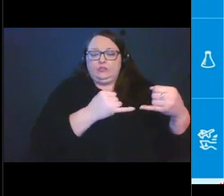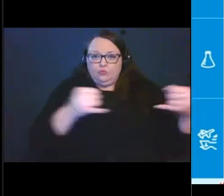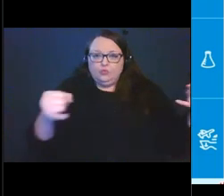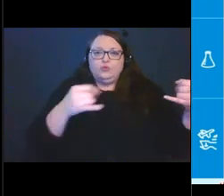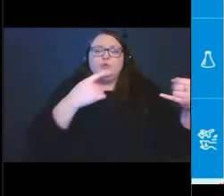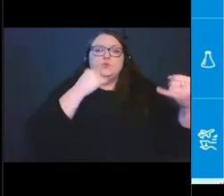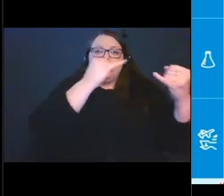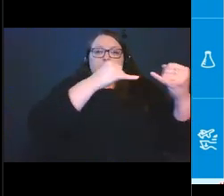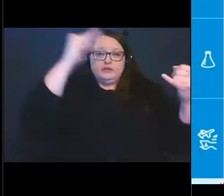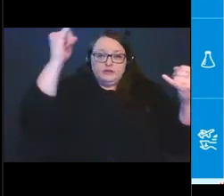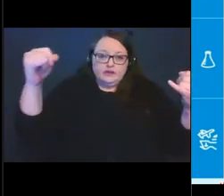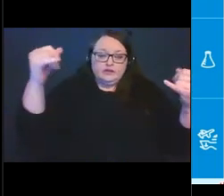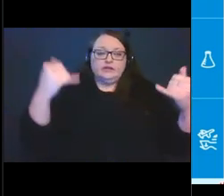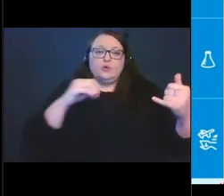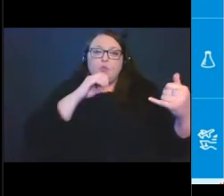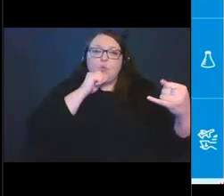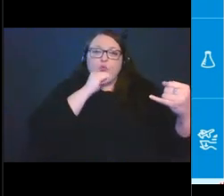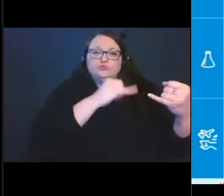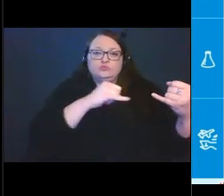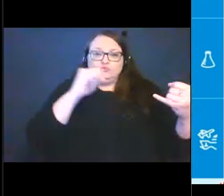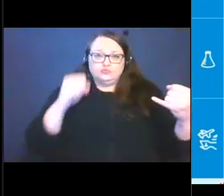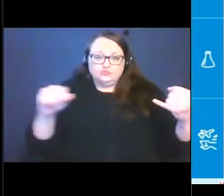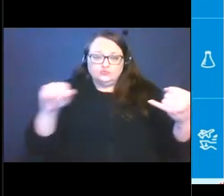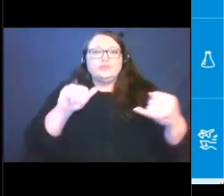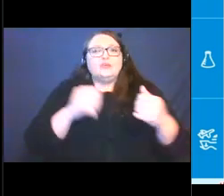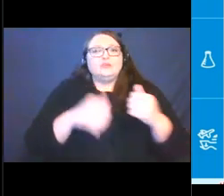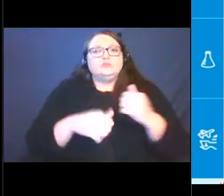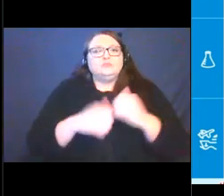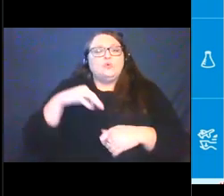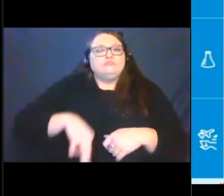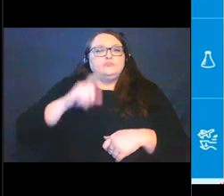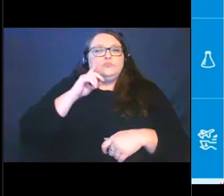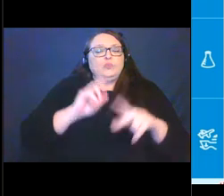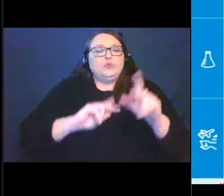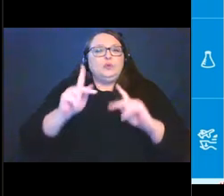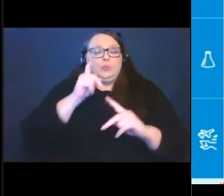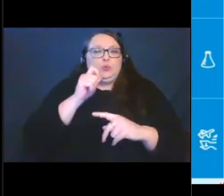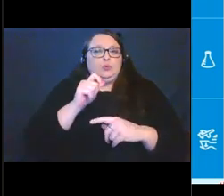being of most benefit to those heat vulnerable populations and sectors. These groups have